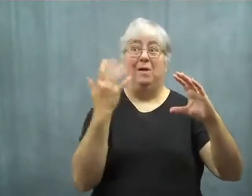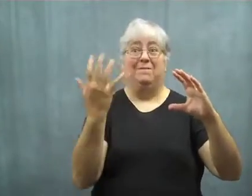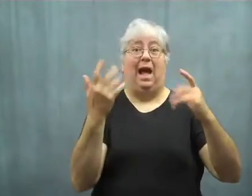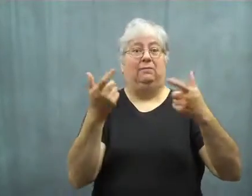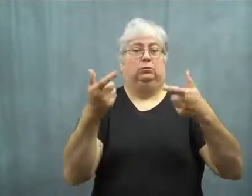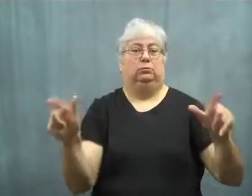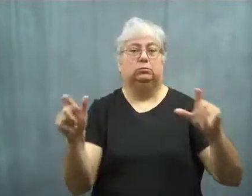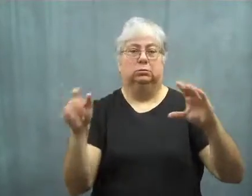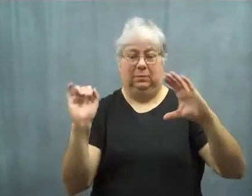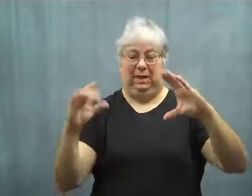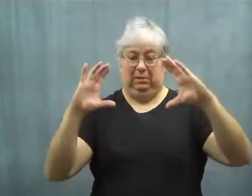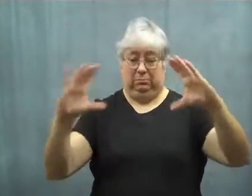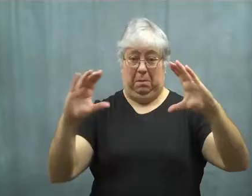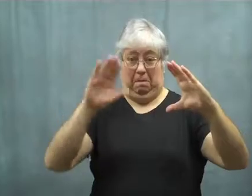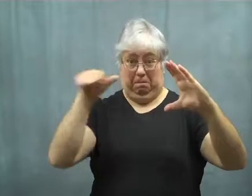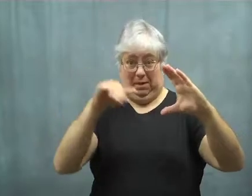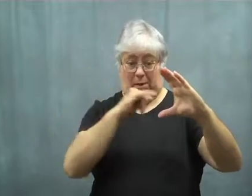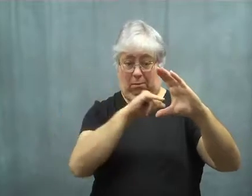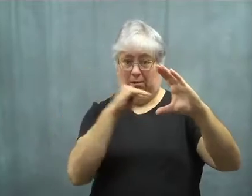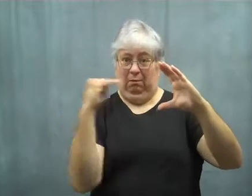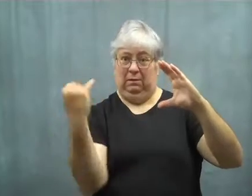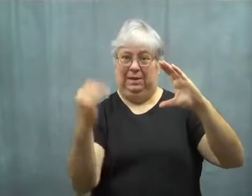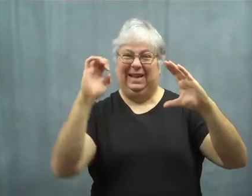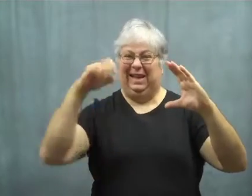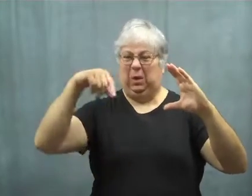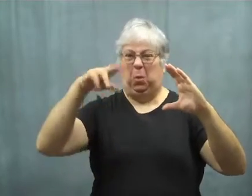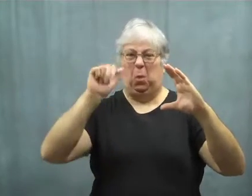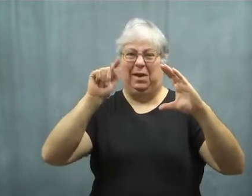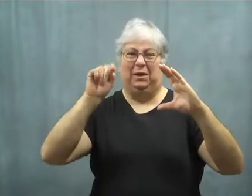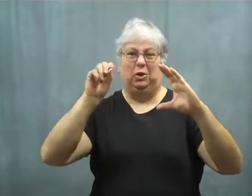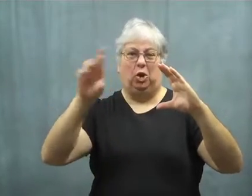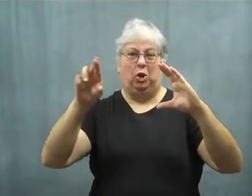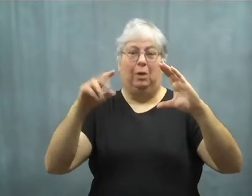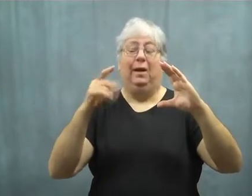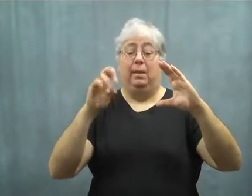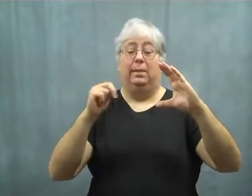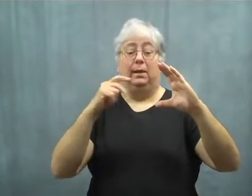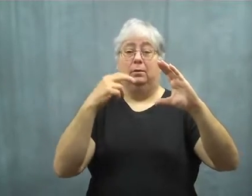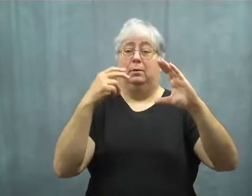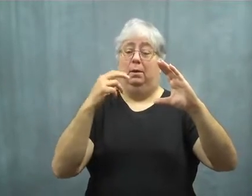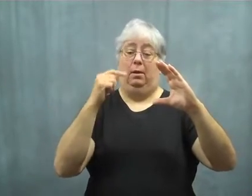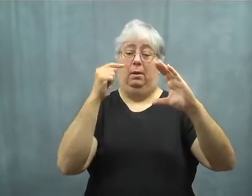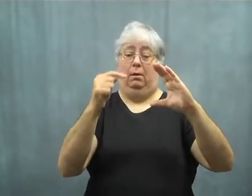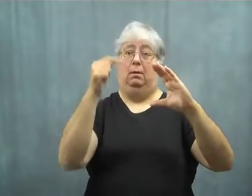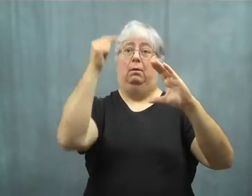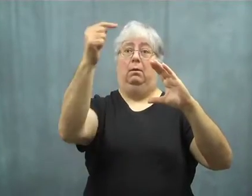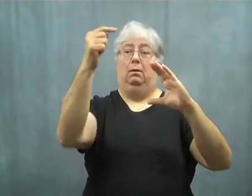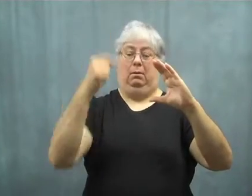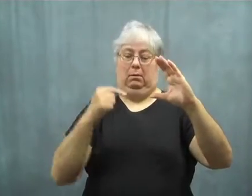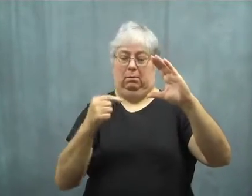There are five major ones. The middle one is the Equator.